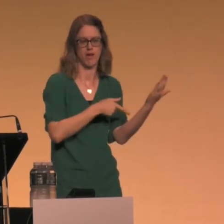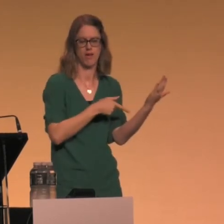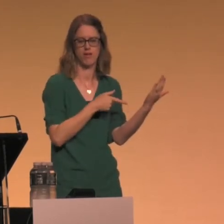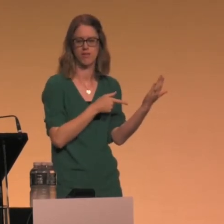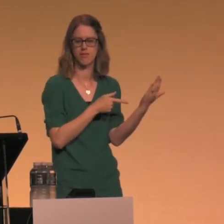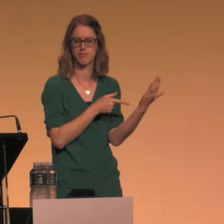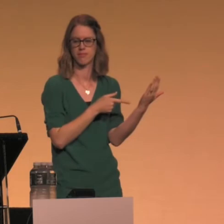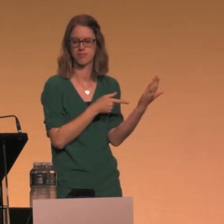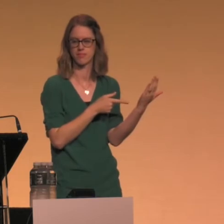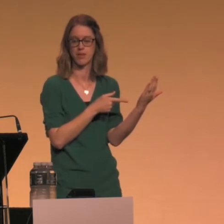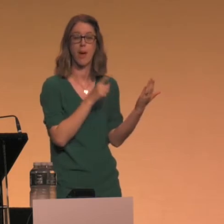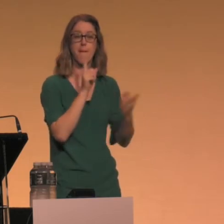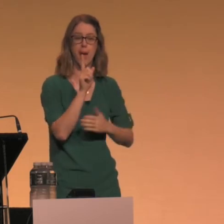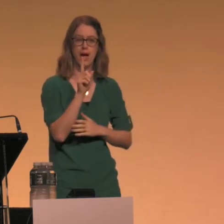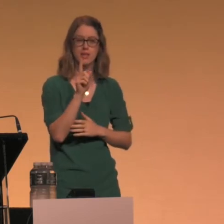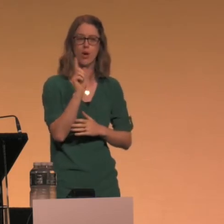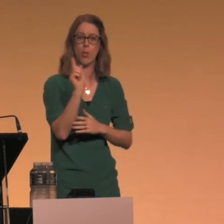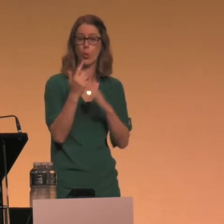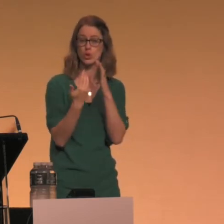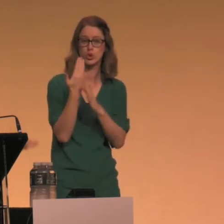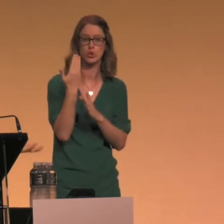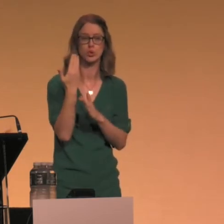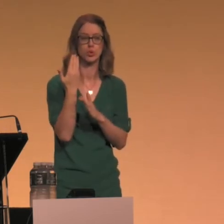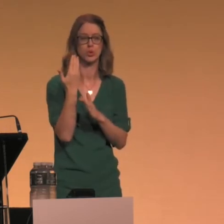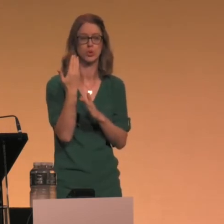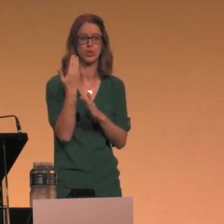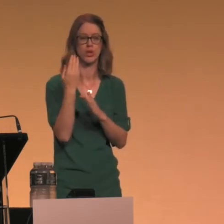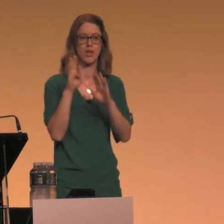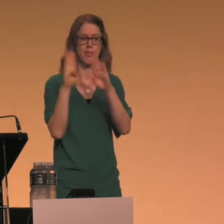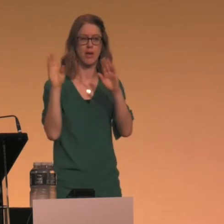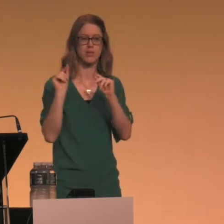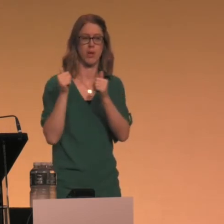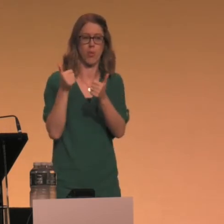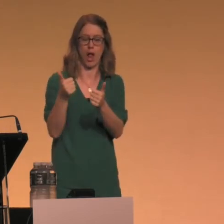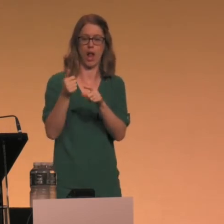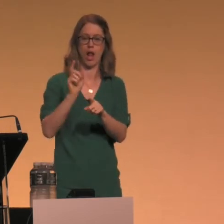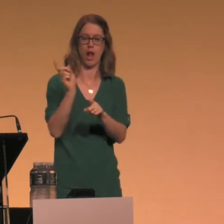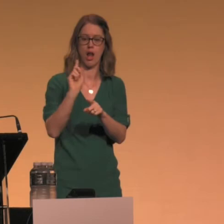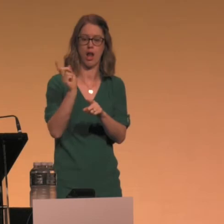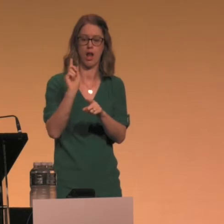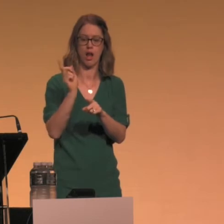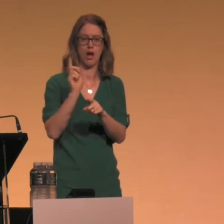what I think is new, and what I think the panel has done well is put it all in one place.